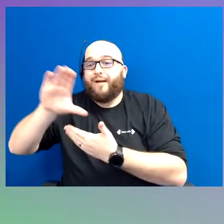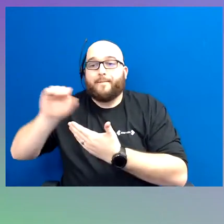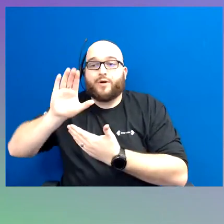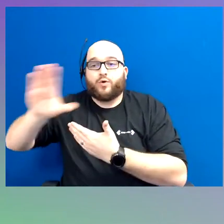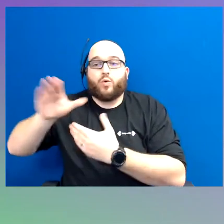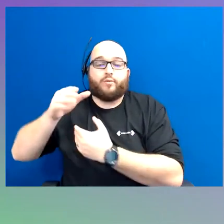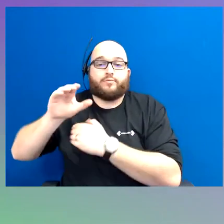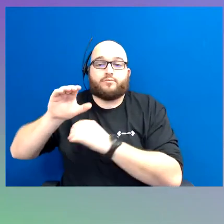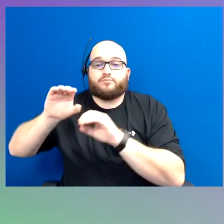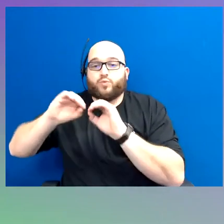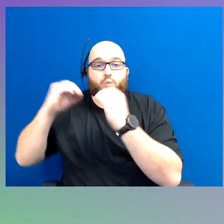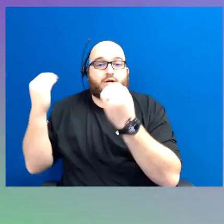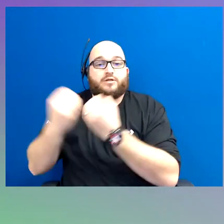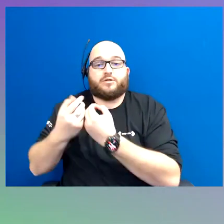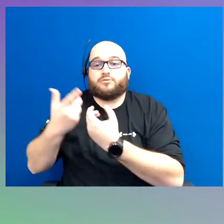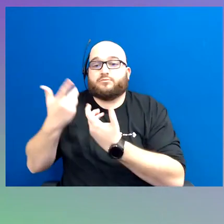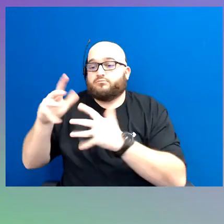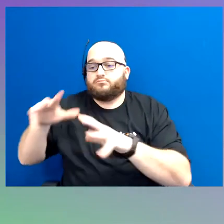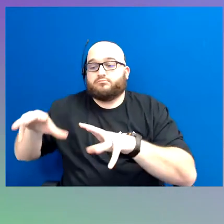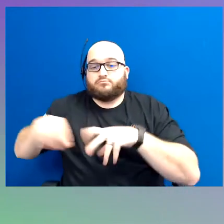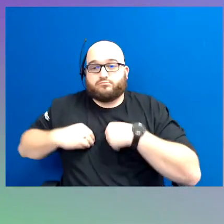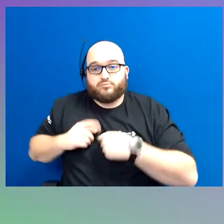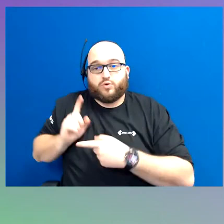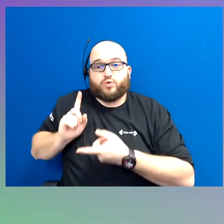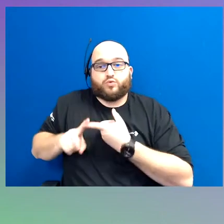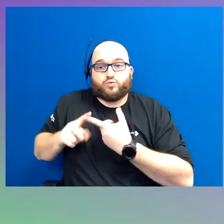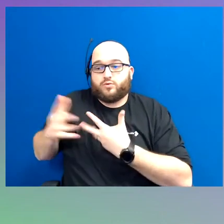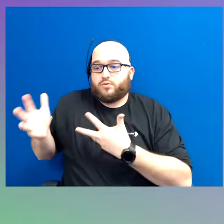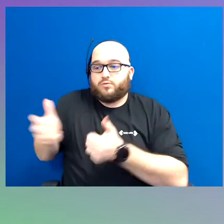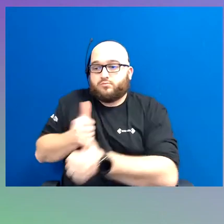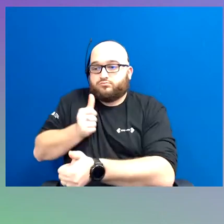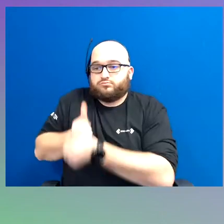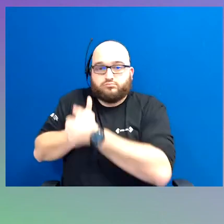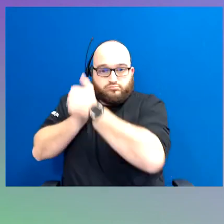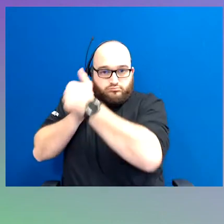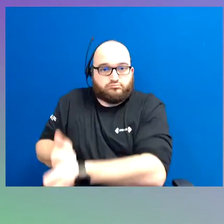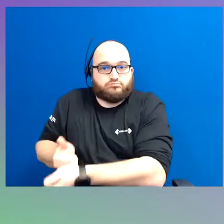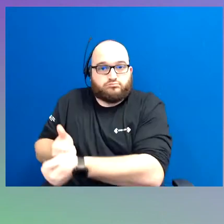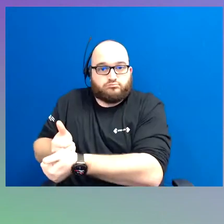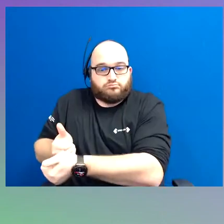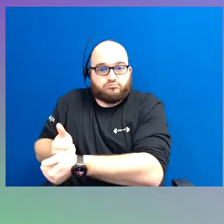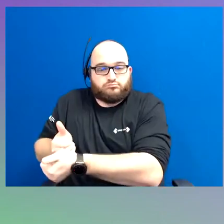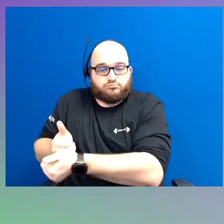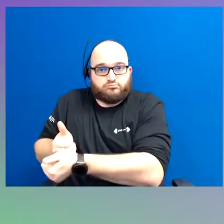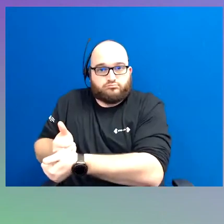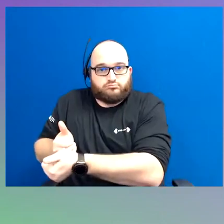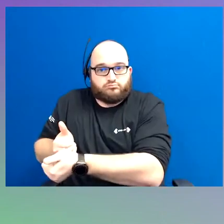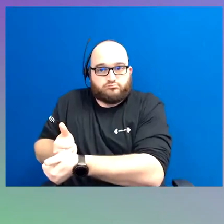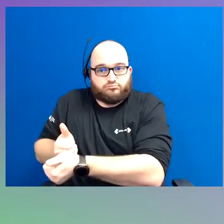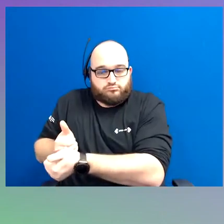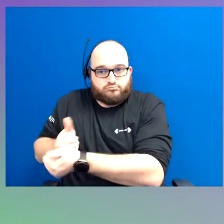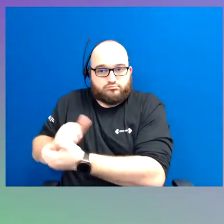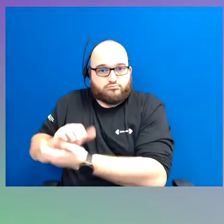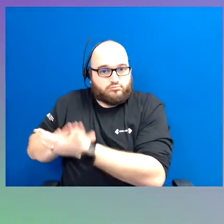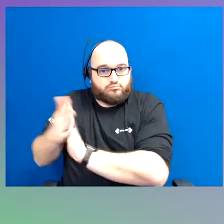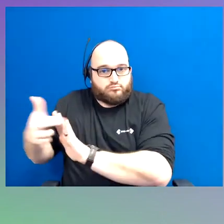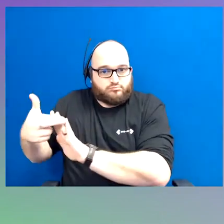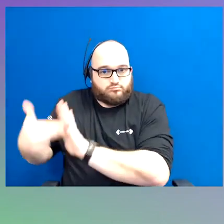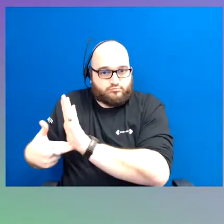adopted to adhere to right. So